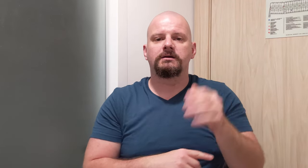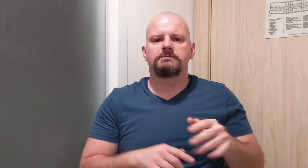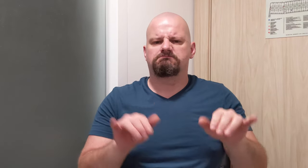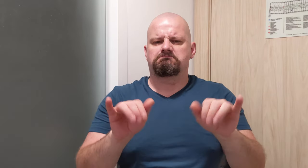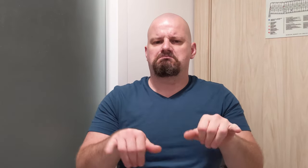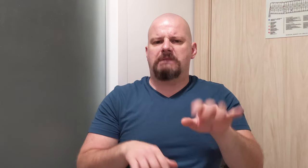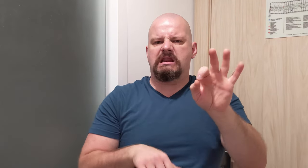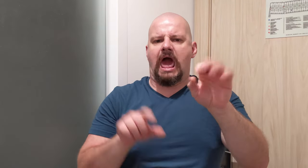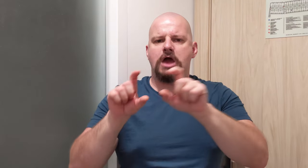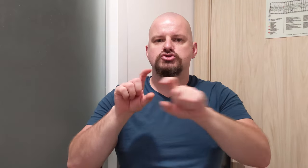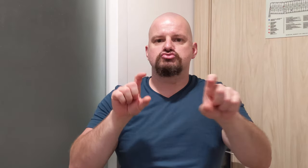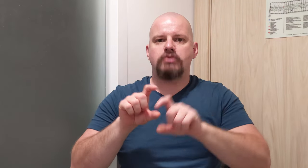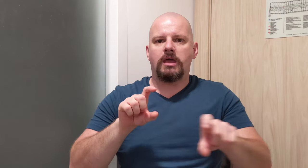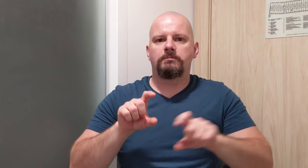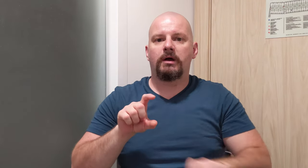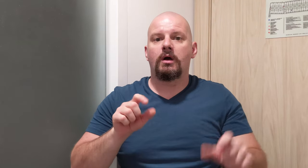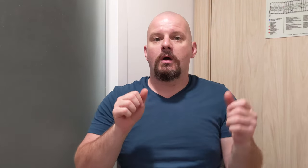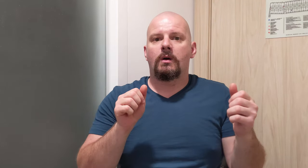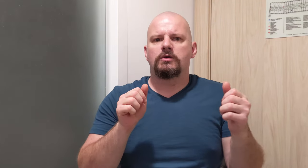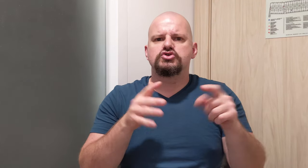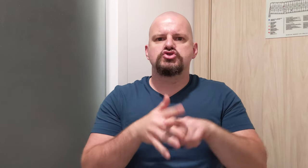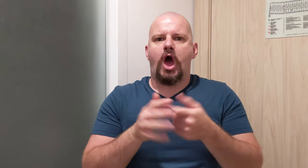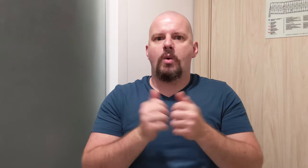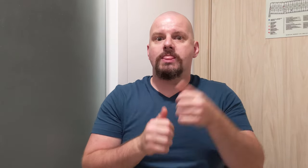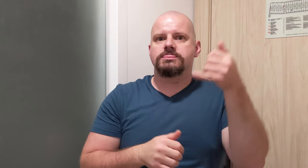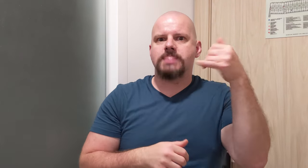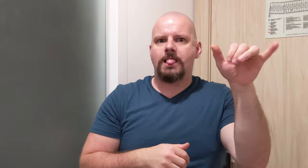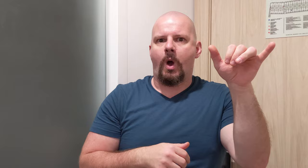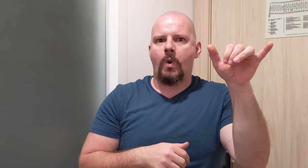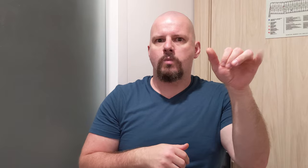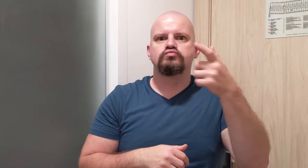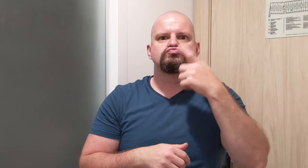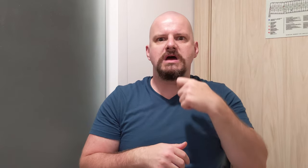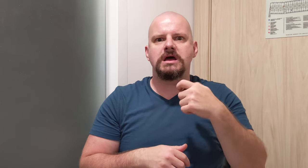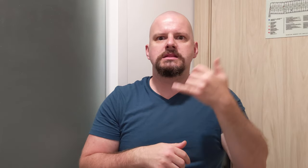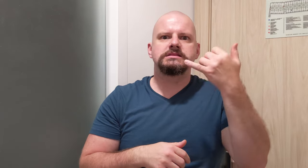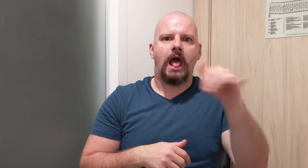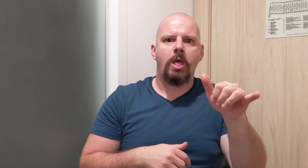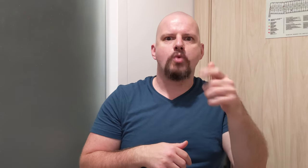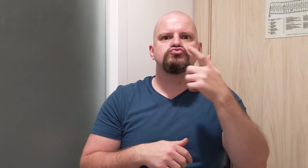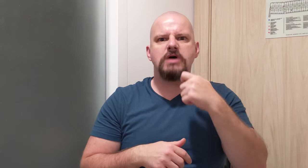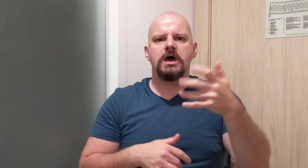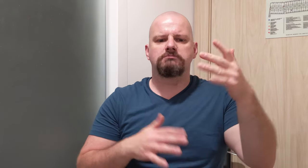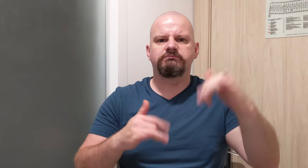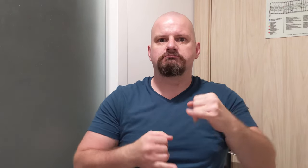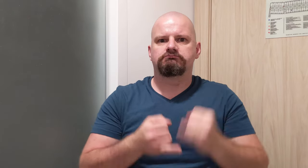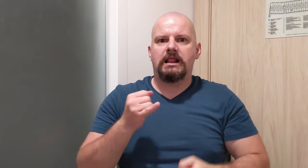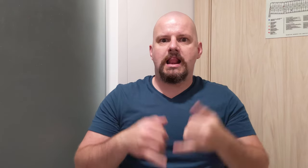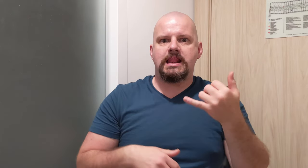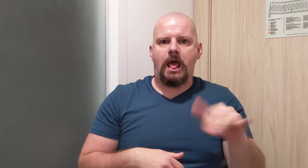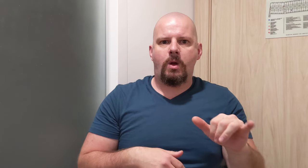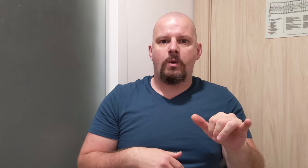It also has nine stripes starting with yellow, and then red until yellow at the end